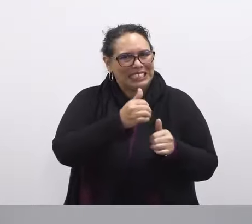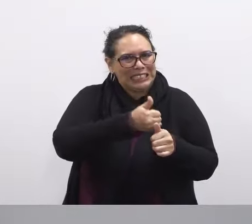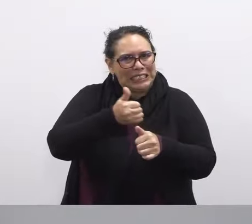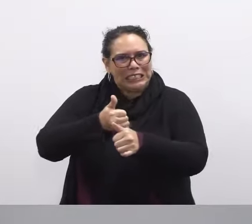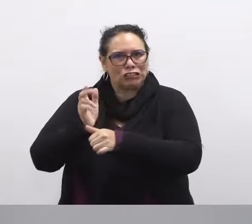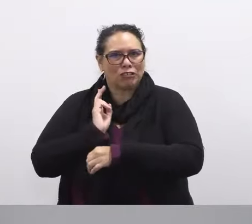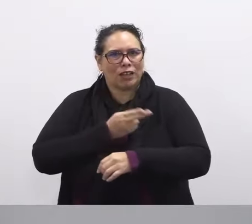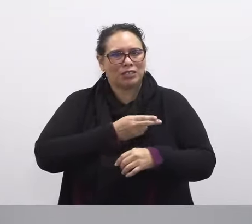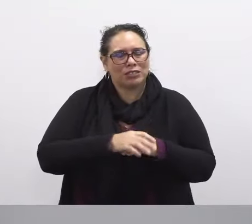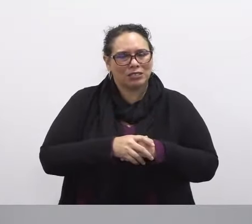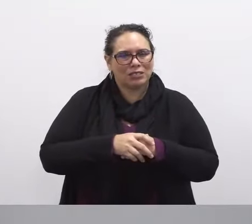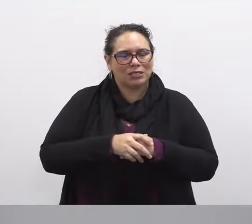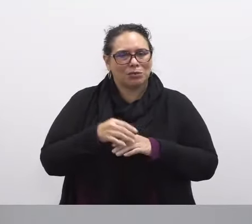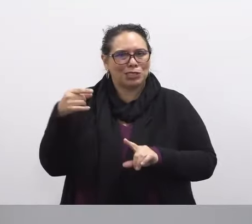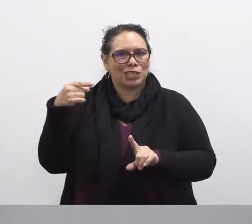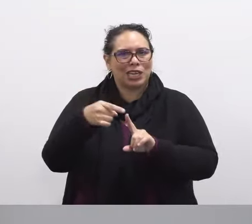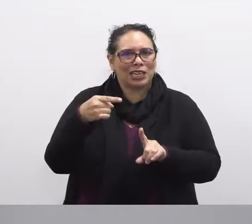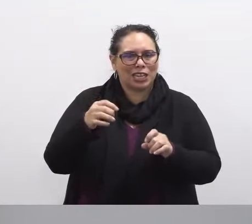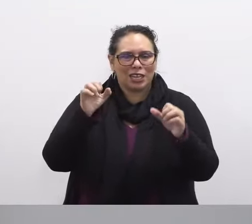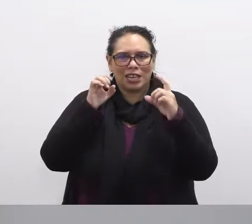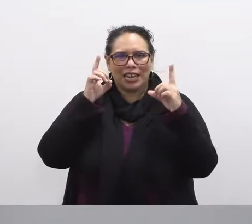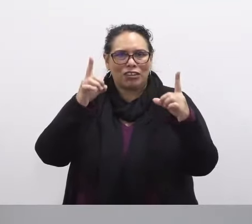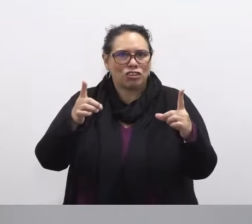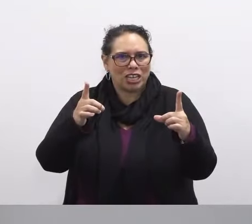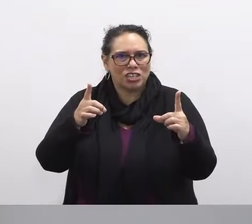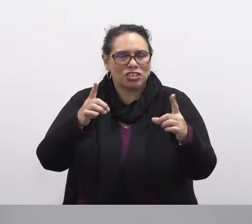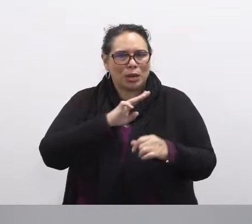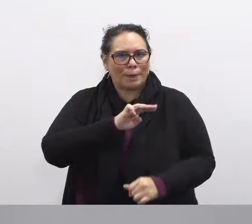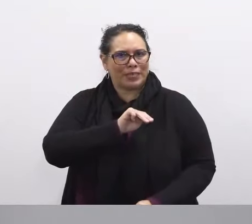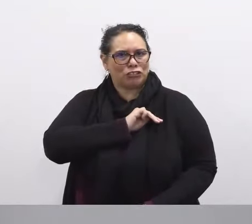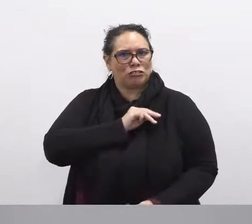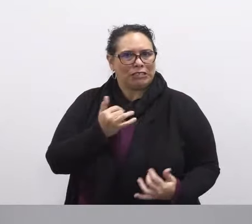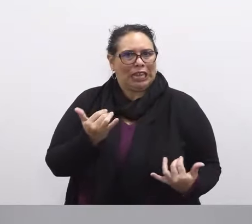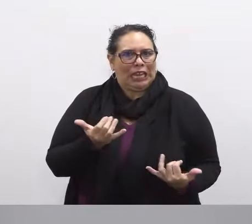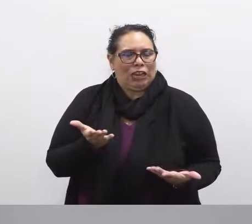particularly around our educational mission here at the LBUSD.